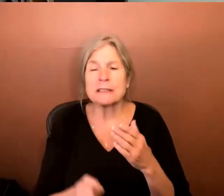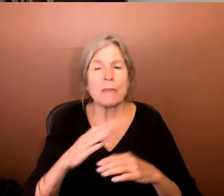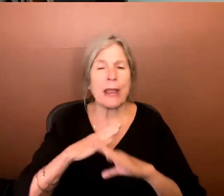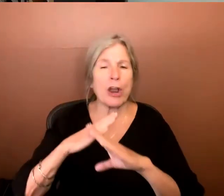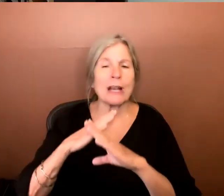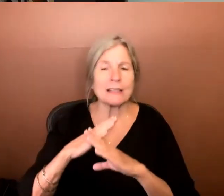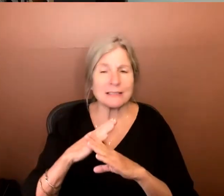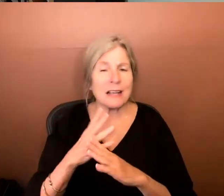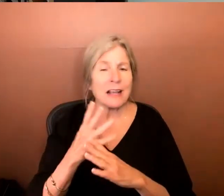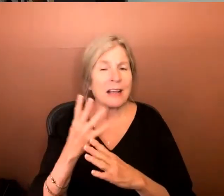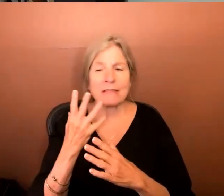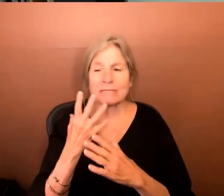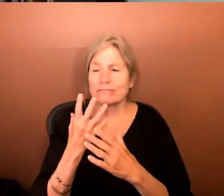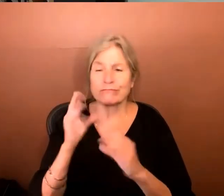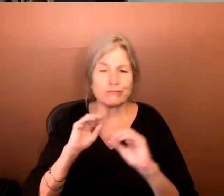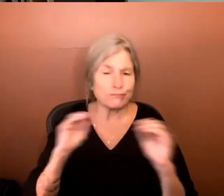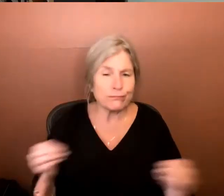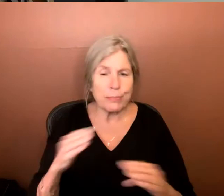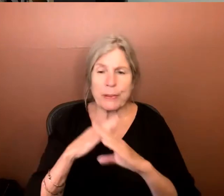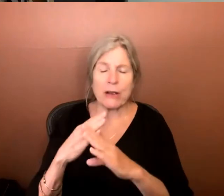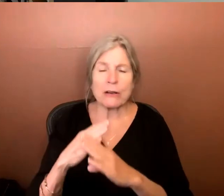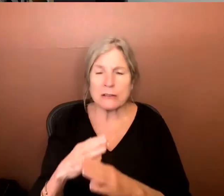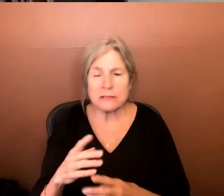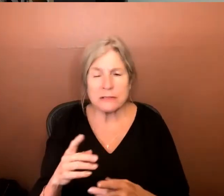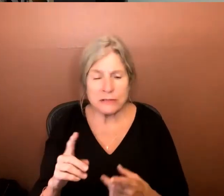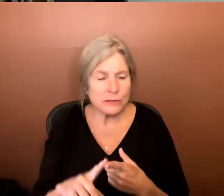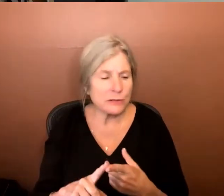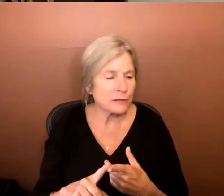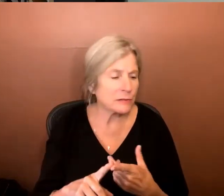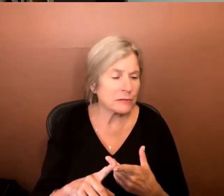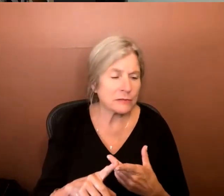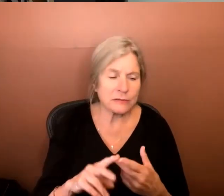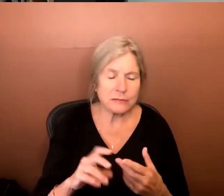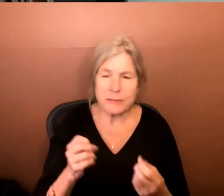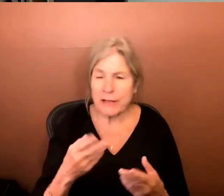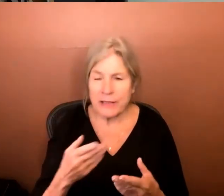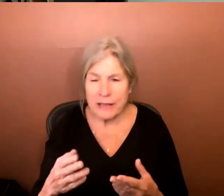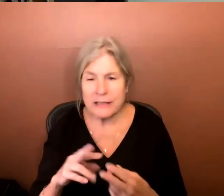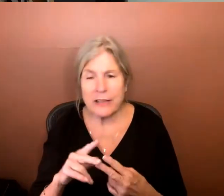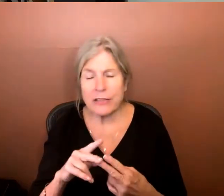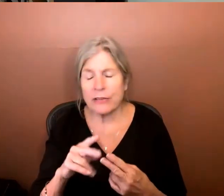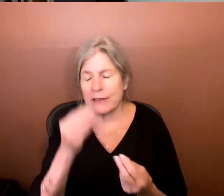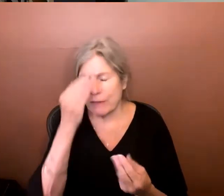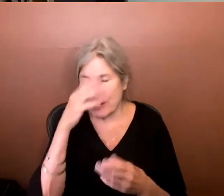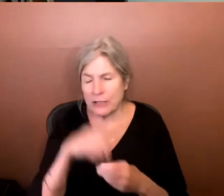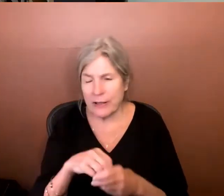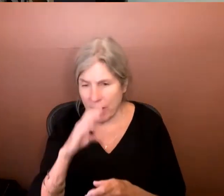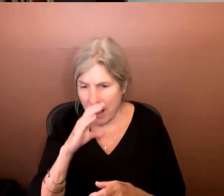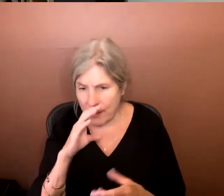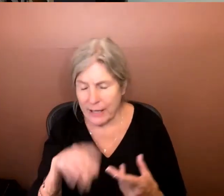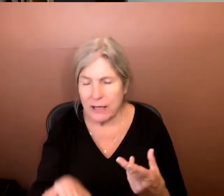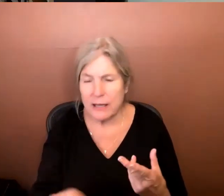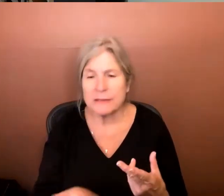barriers to a great many things. Either the information in the comic, you know, like